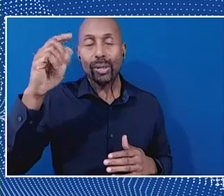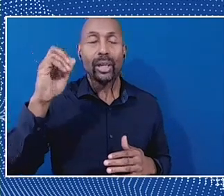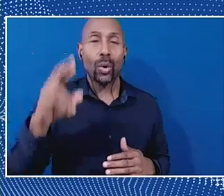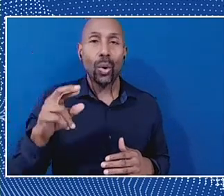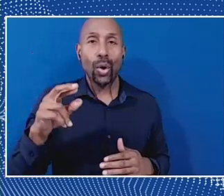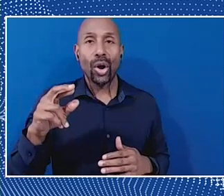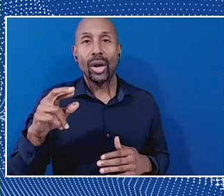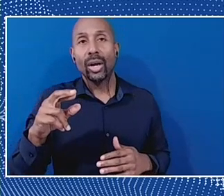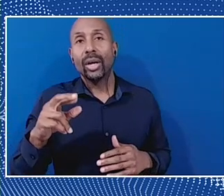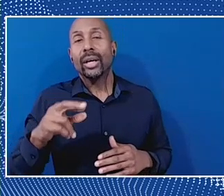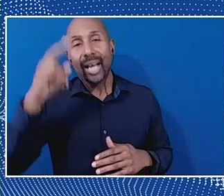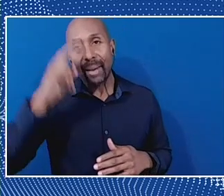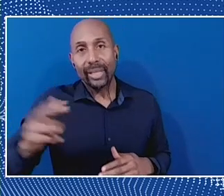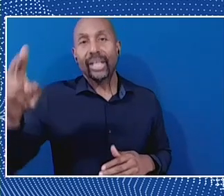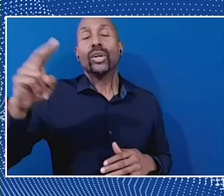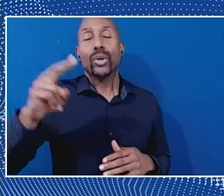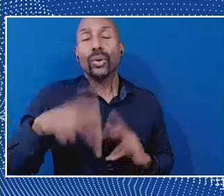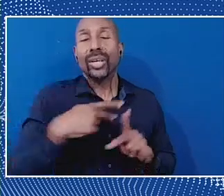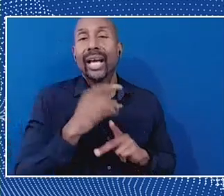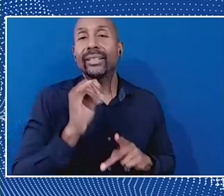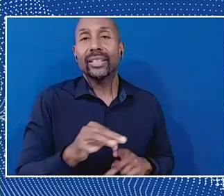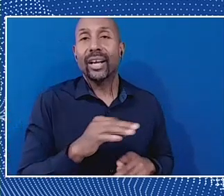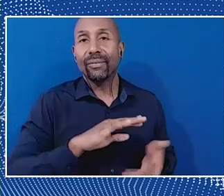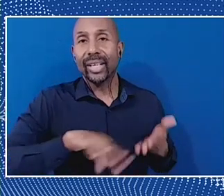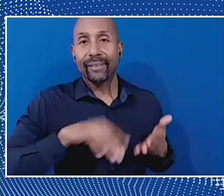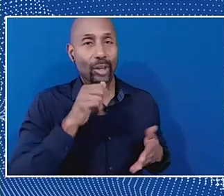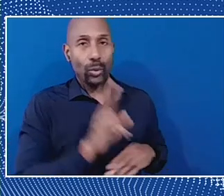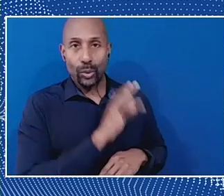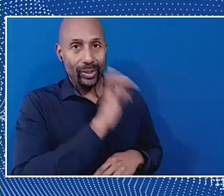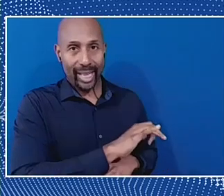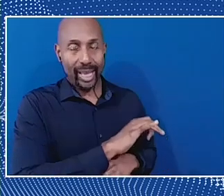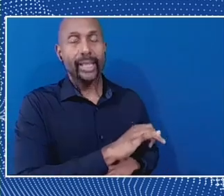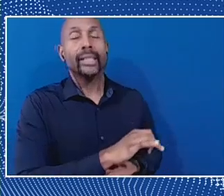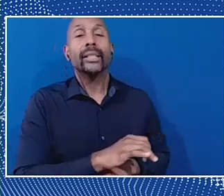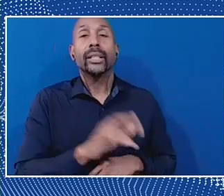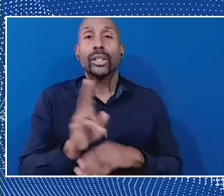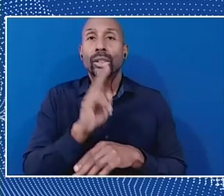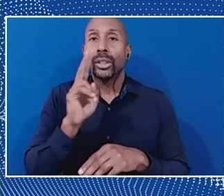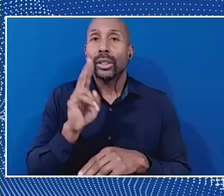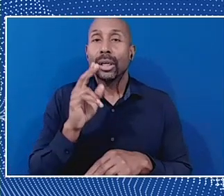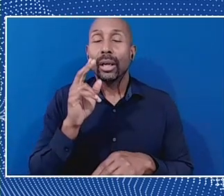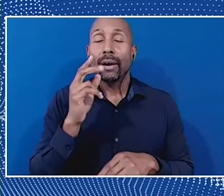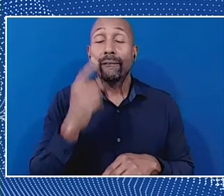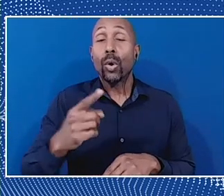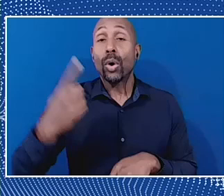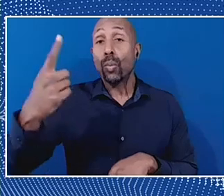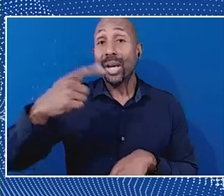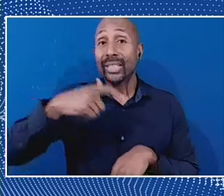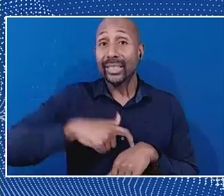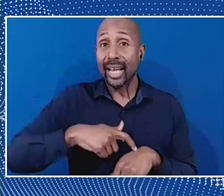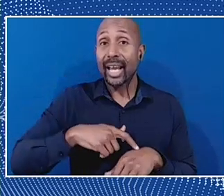So just based on default on the borrower for this one time relief, I think would be closer to the gold standard of how to